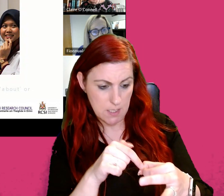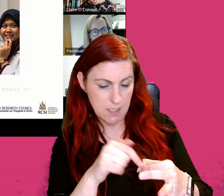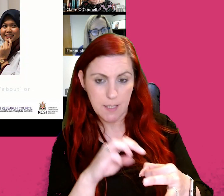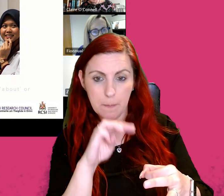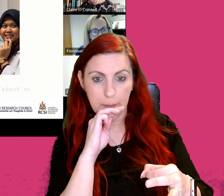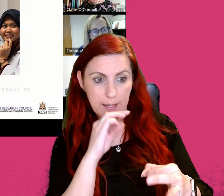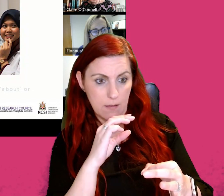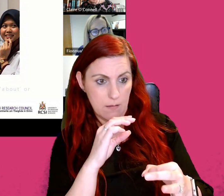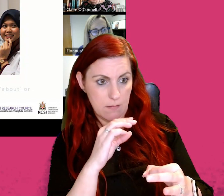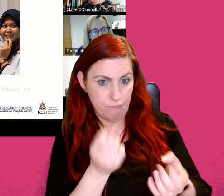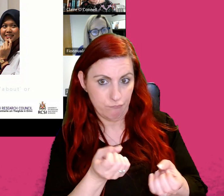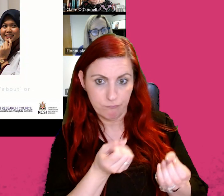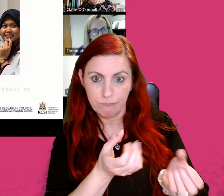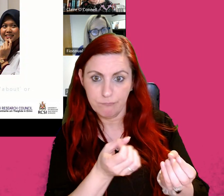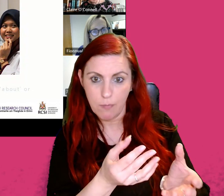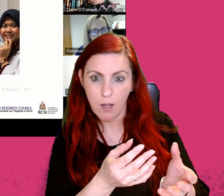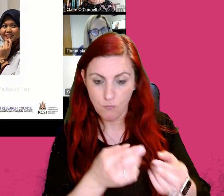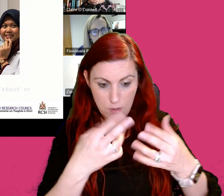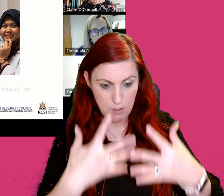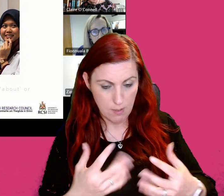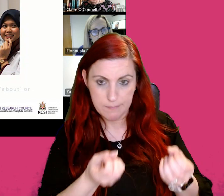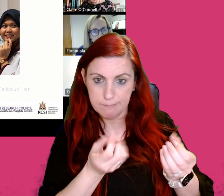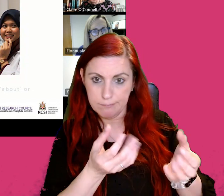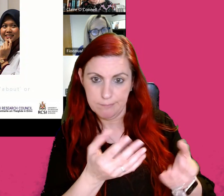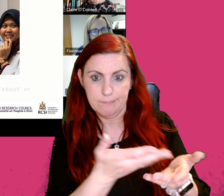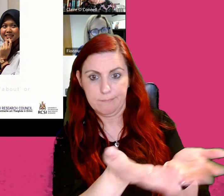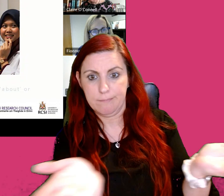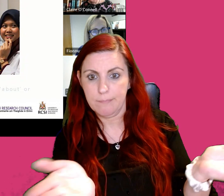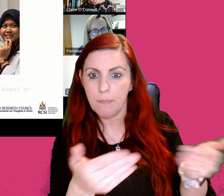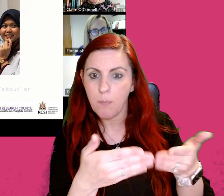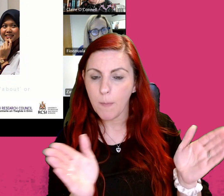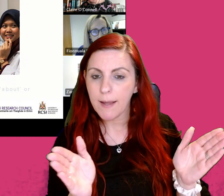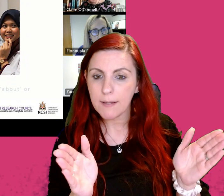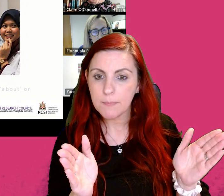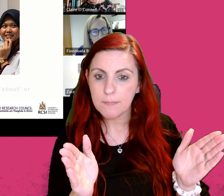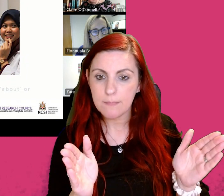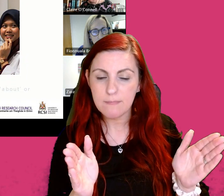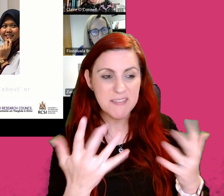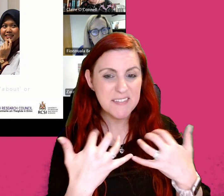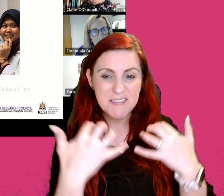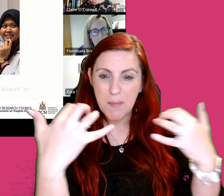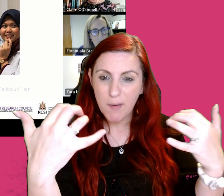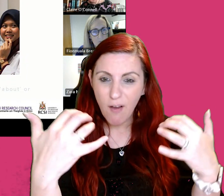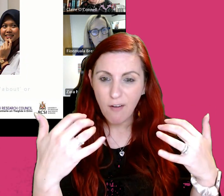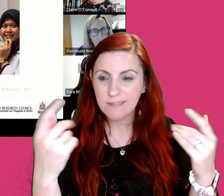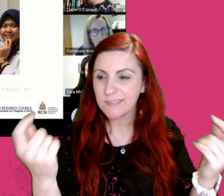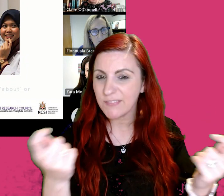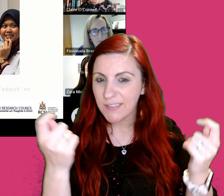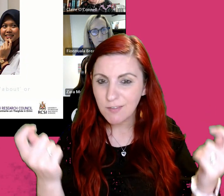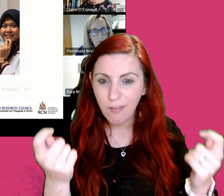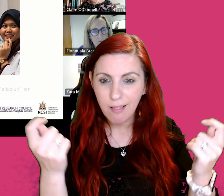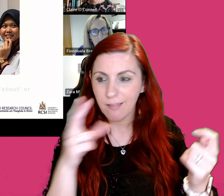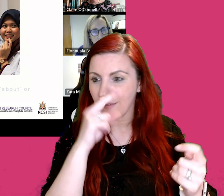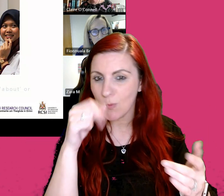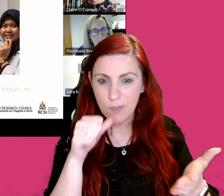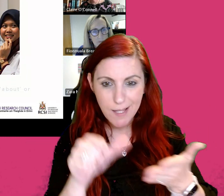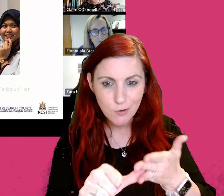findings outwards to uh the public so seminars festivals newsletters educational activities